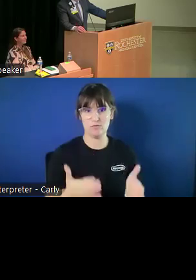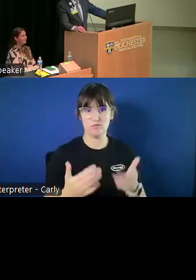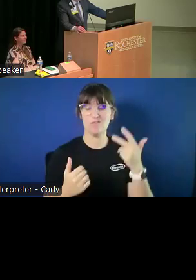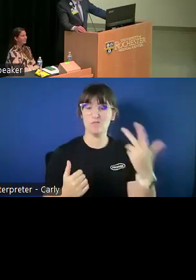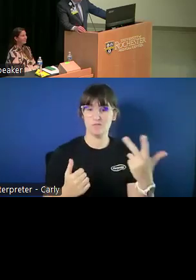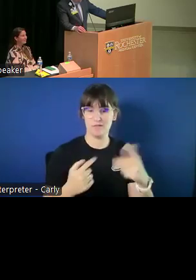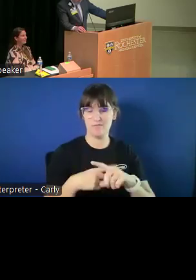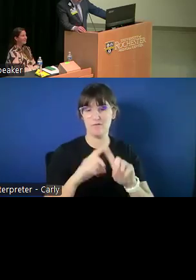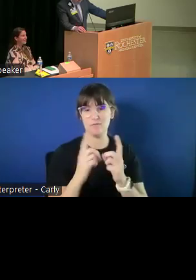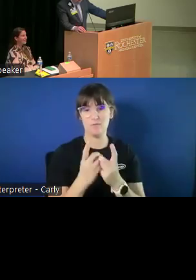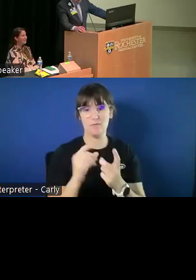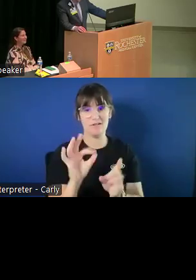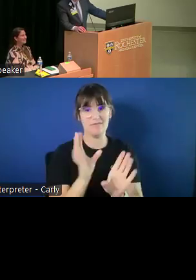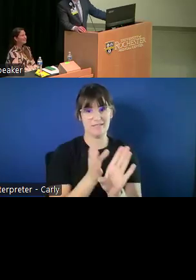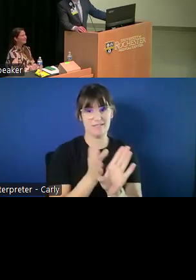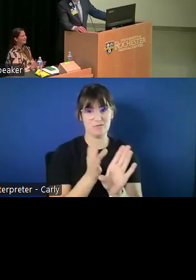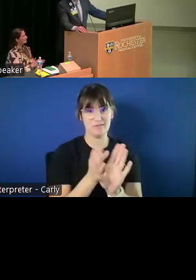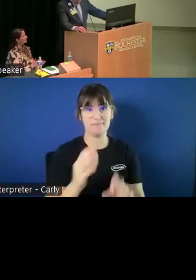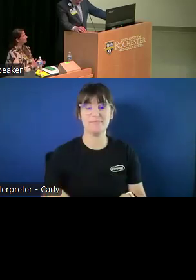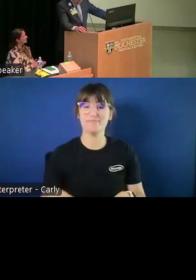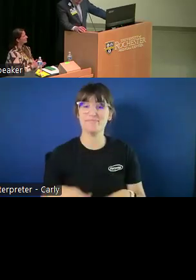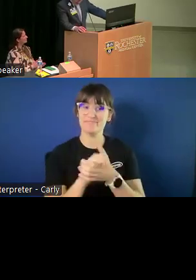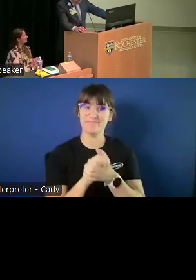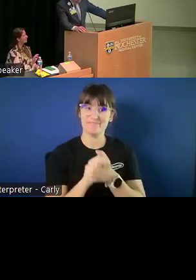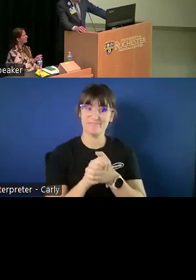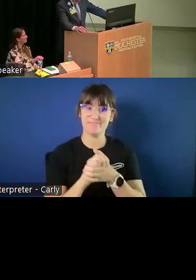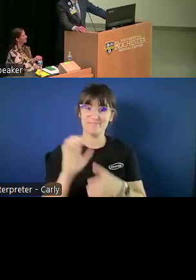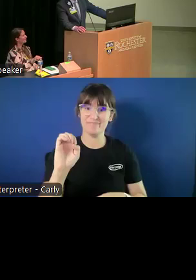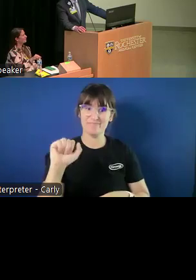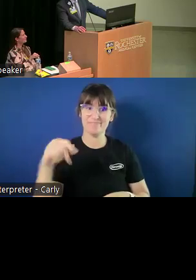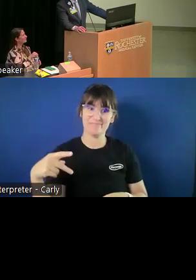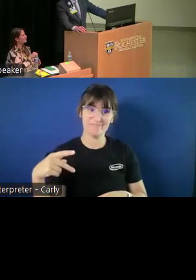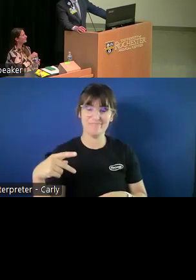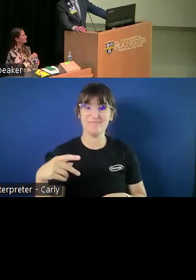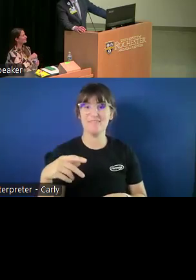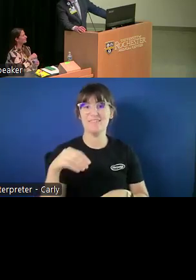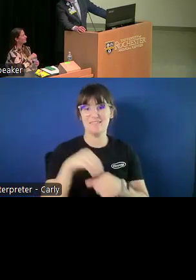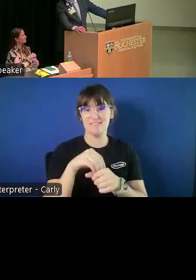department of psychiatry so congratulations to EAP inpatient psychiatry and the mobile crisis unit